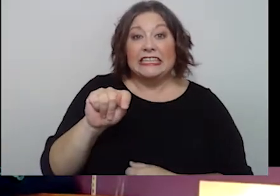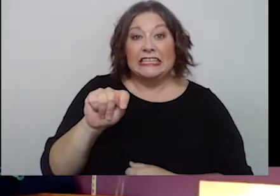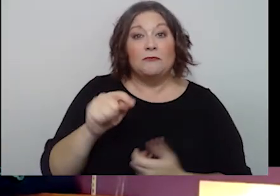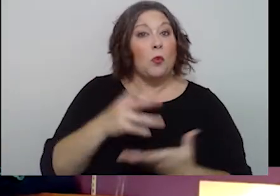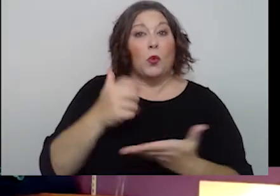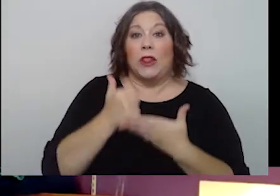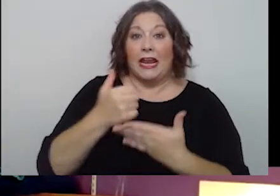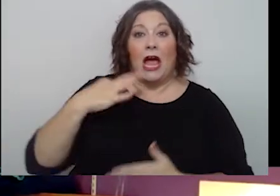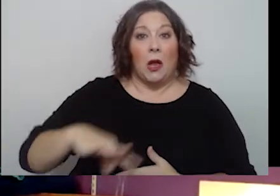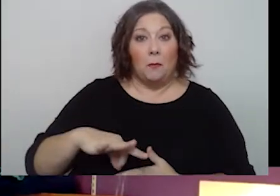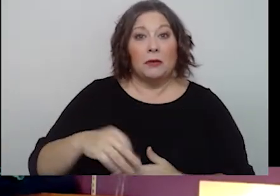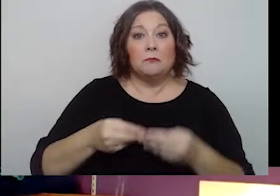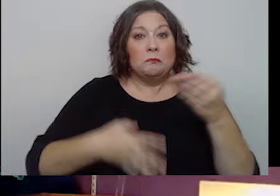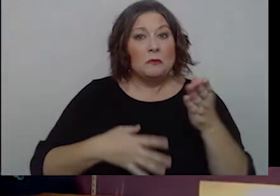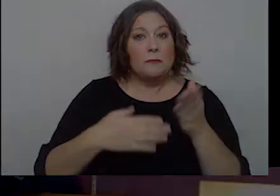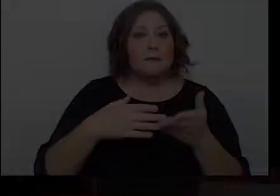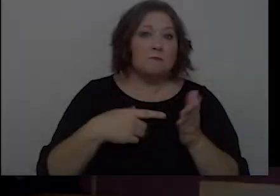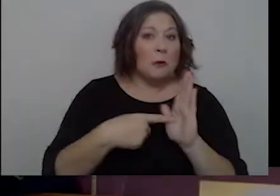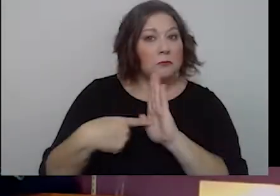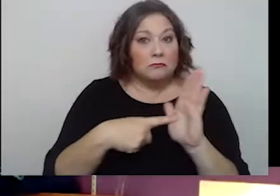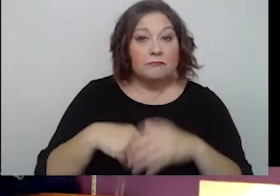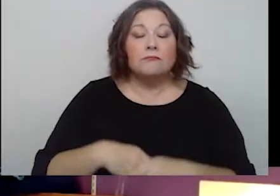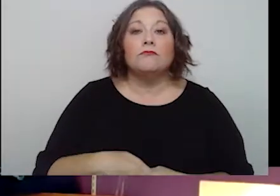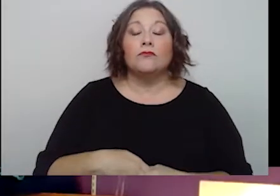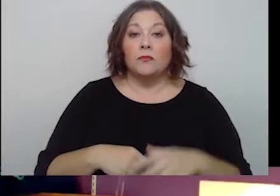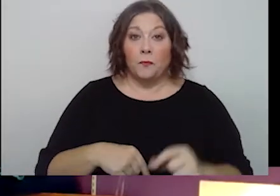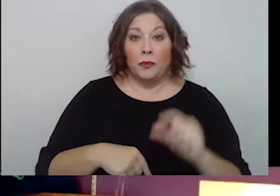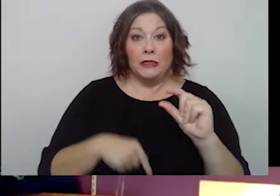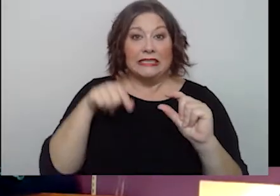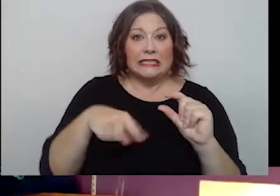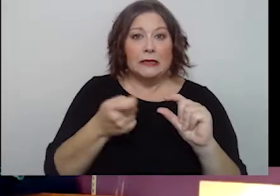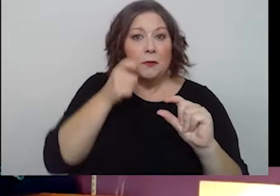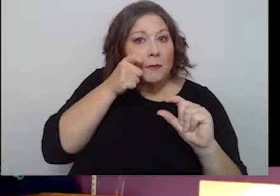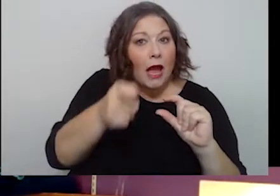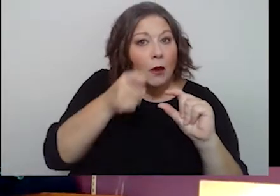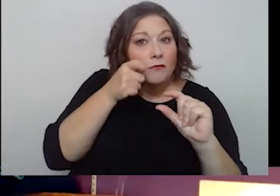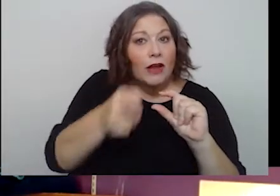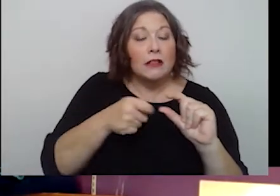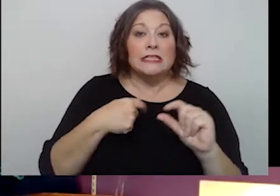Some of the AT I'll go through with you. This is a little magnifying glass that has three lenses,